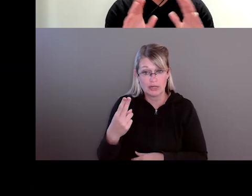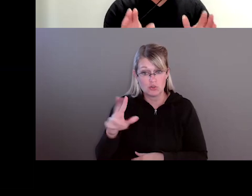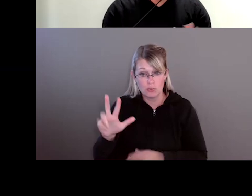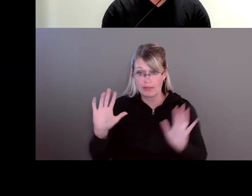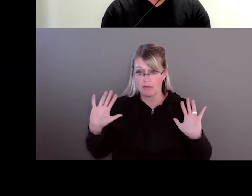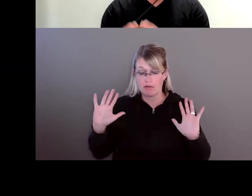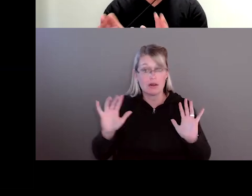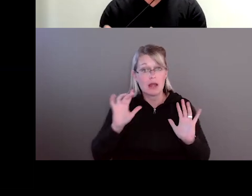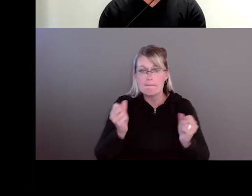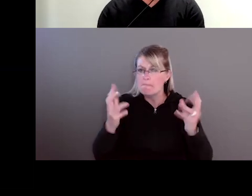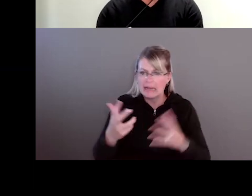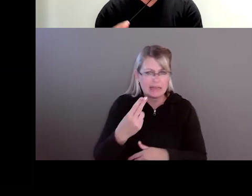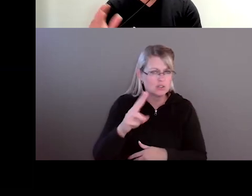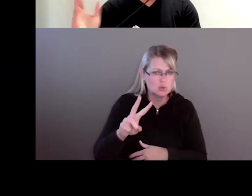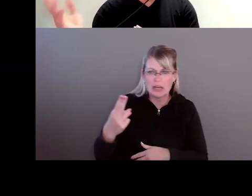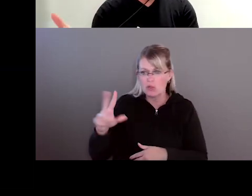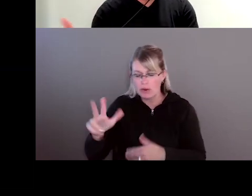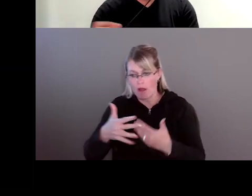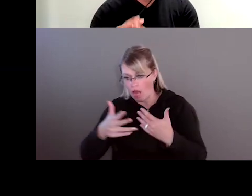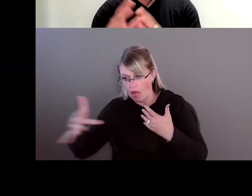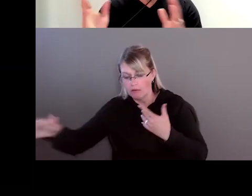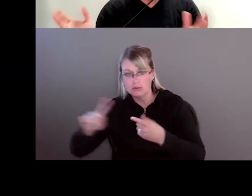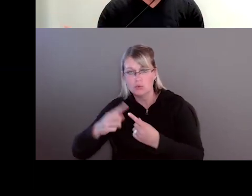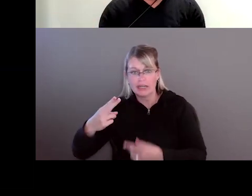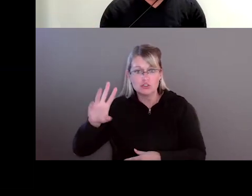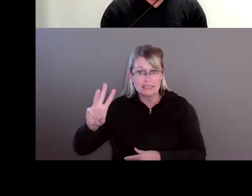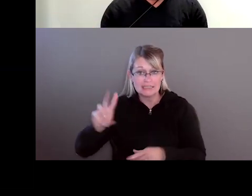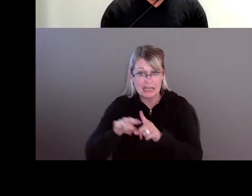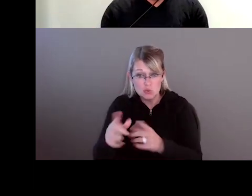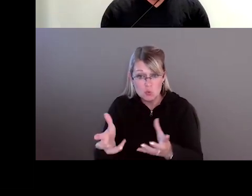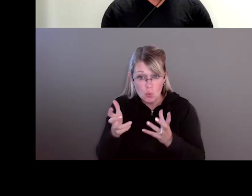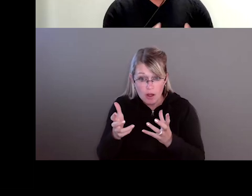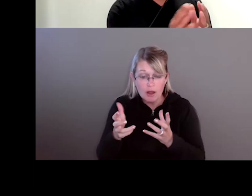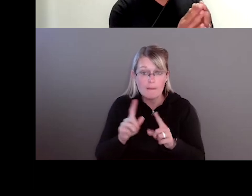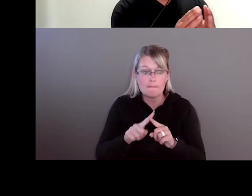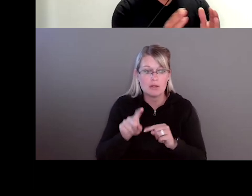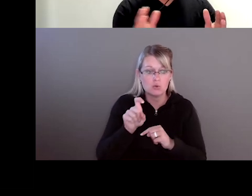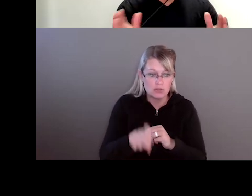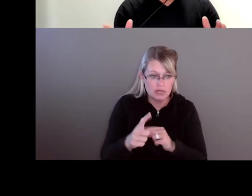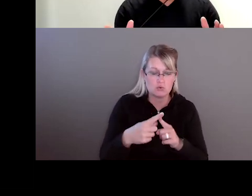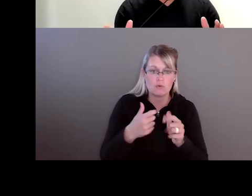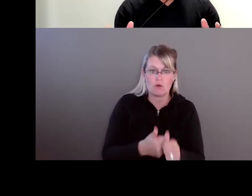have as many H2 or H3 down to age six as you want but you need to follow that structure.